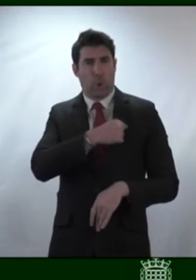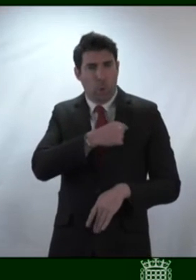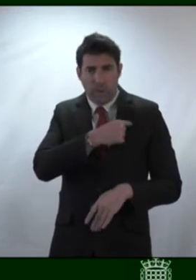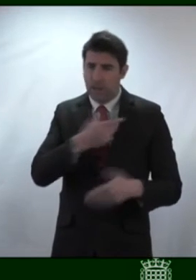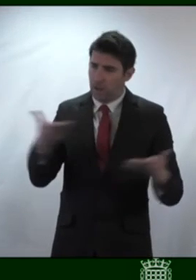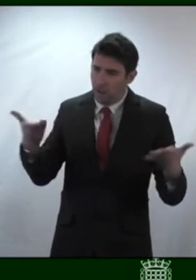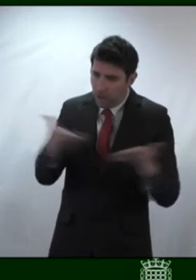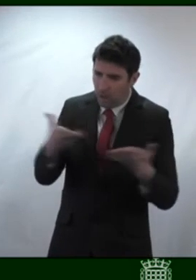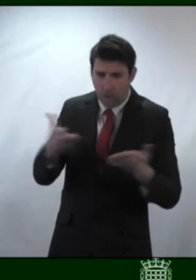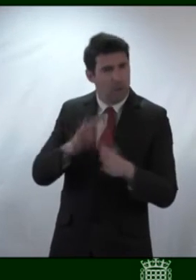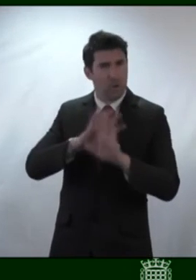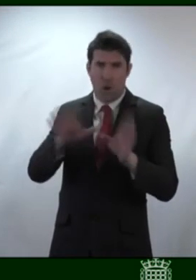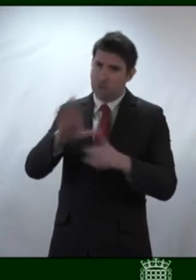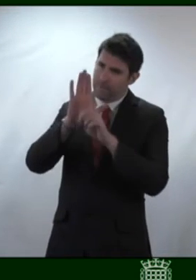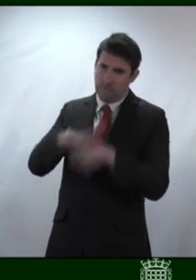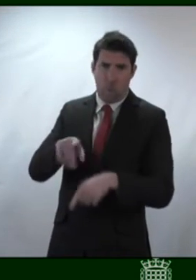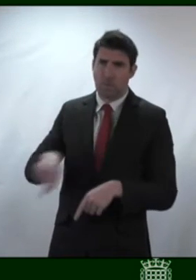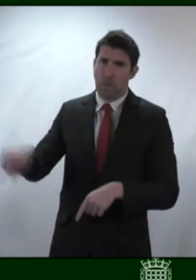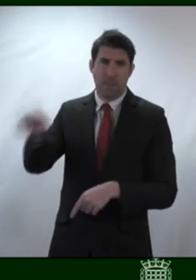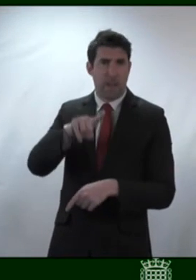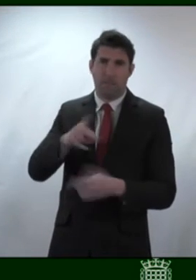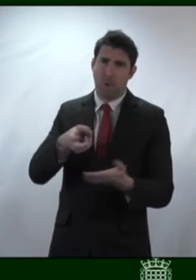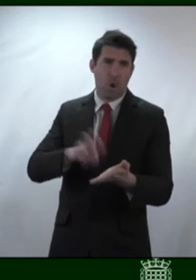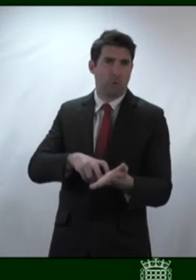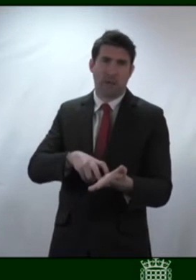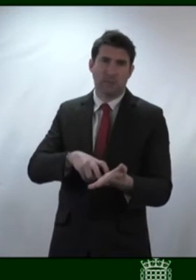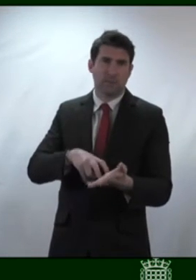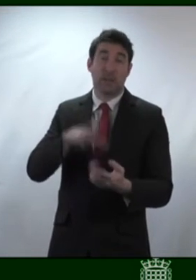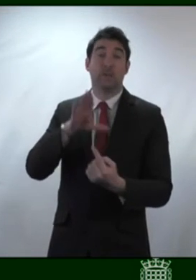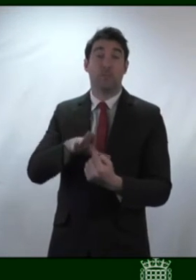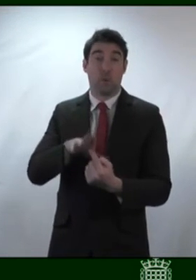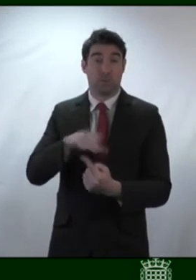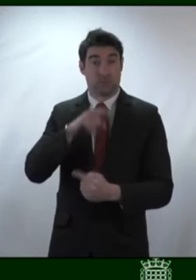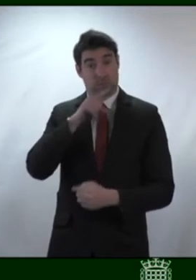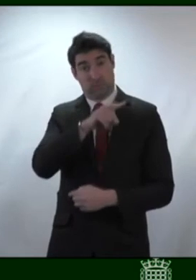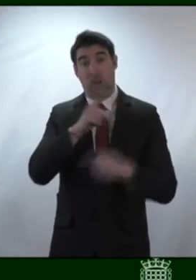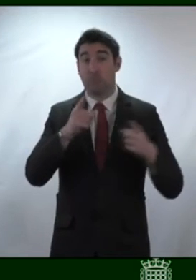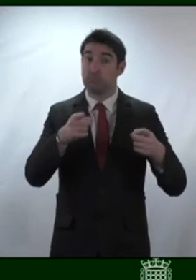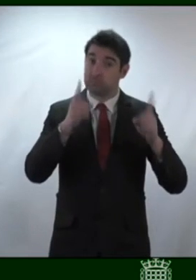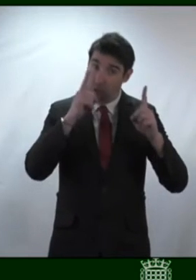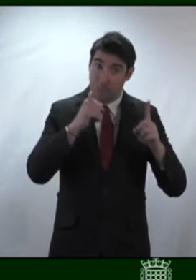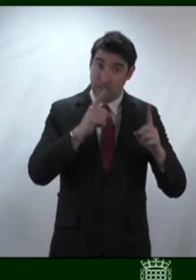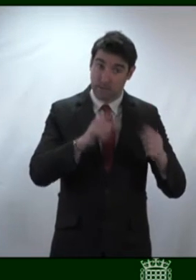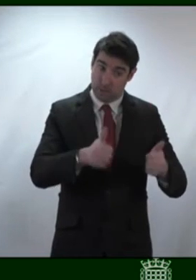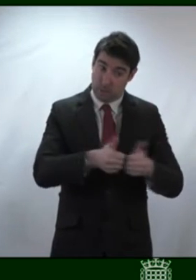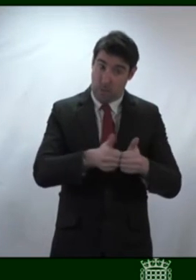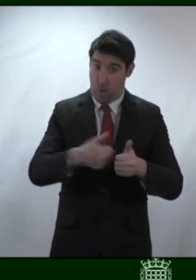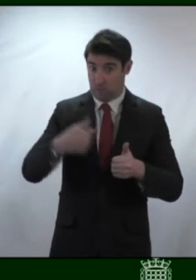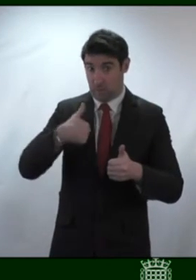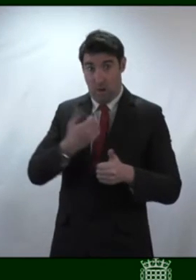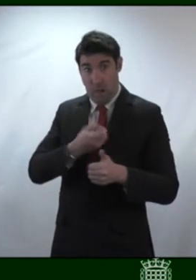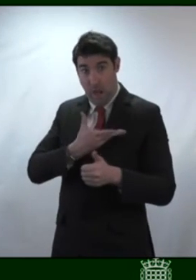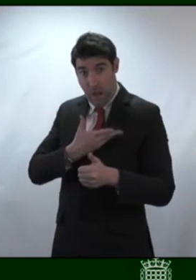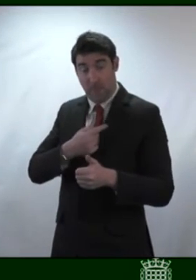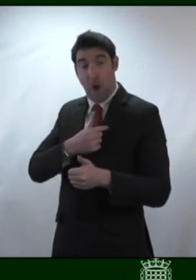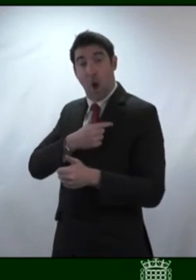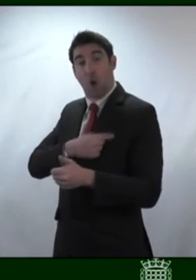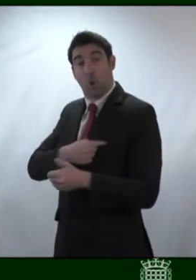and will he work with Labour and the trade unions to introduce legislation to ban fire and rehire